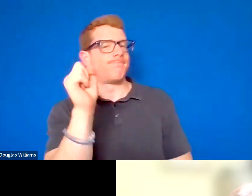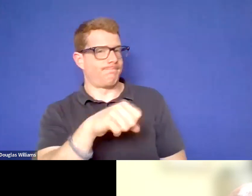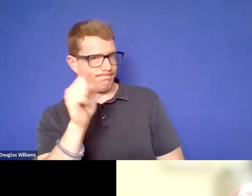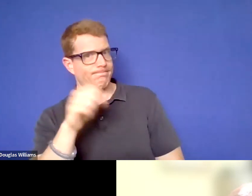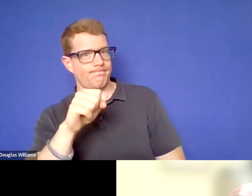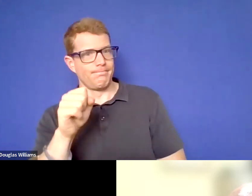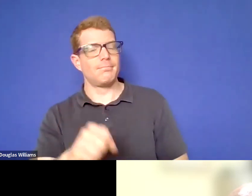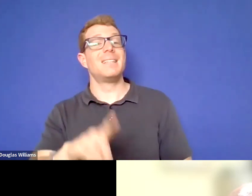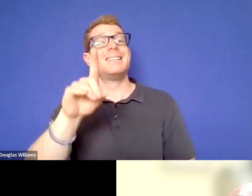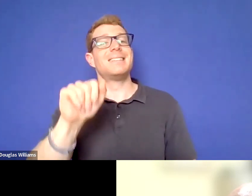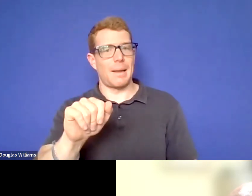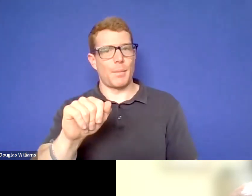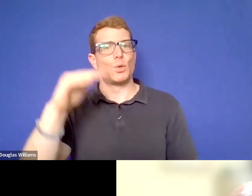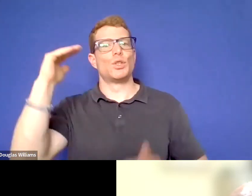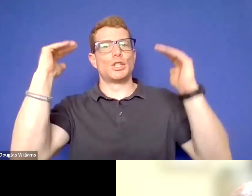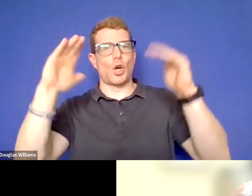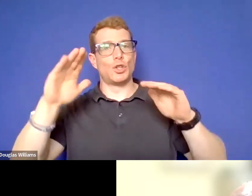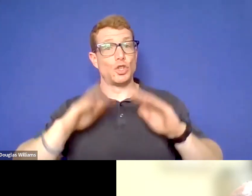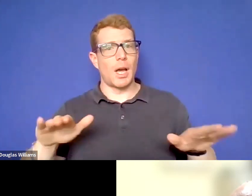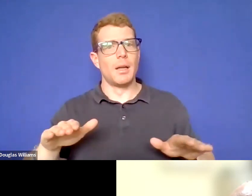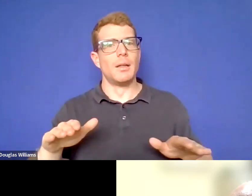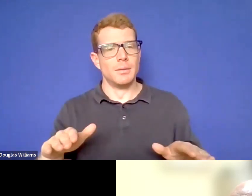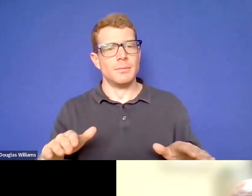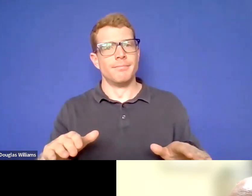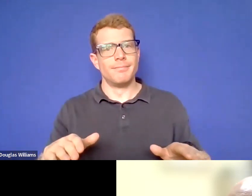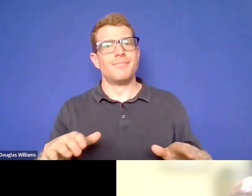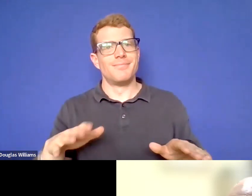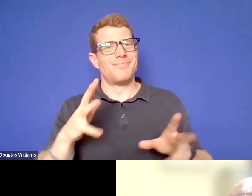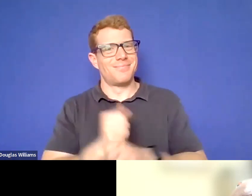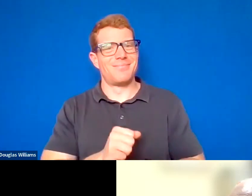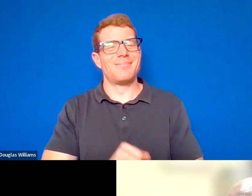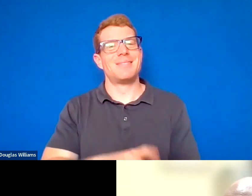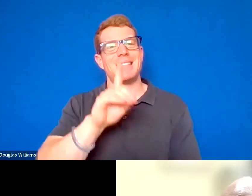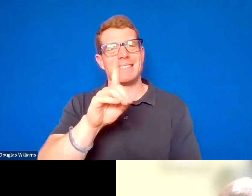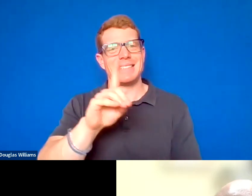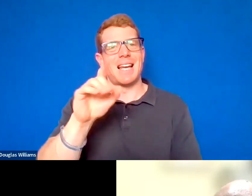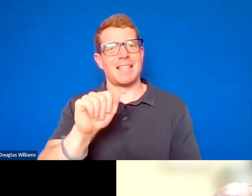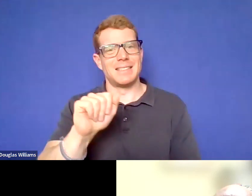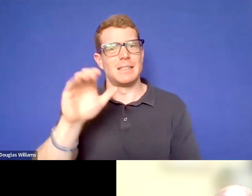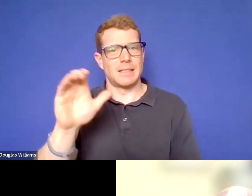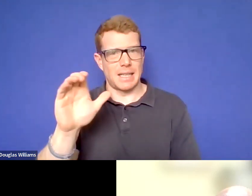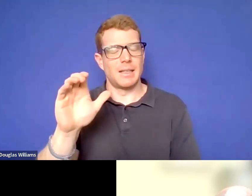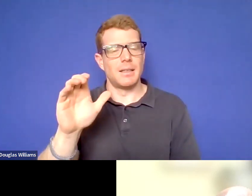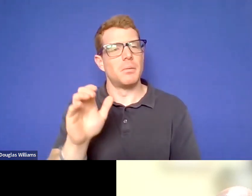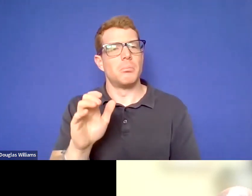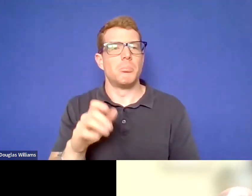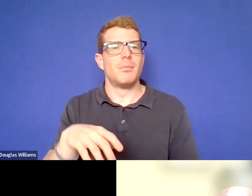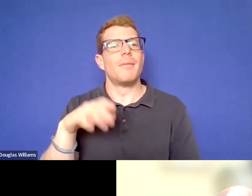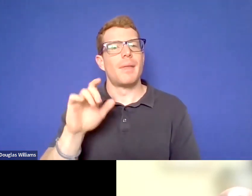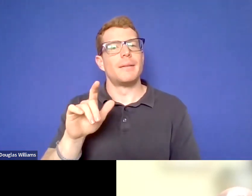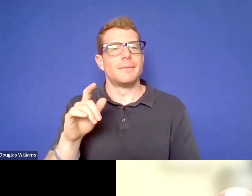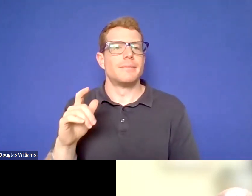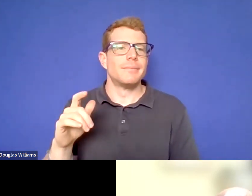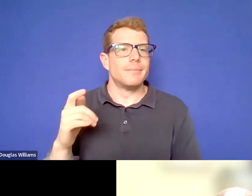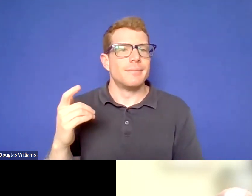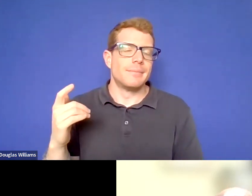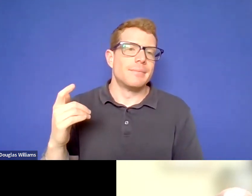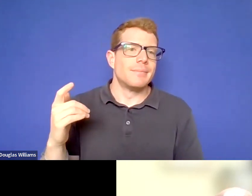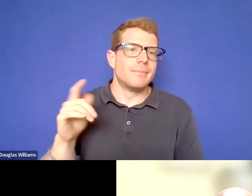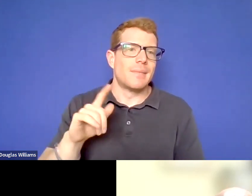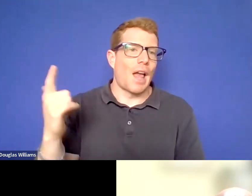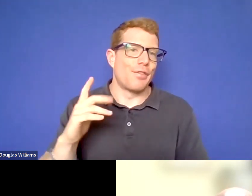It. Adult child, Dac is another term for that. Cdb Childhood disability, beneficiary.